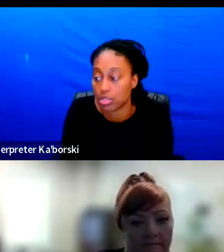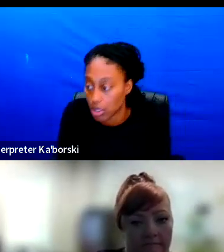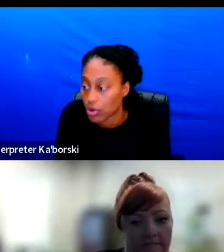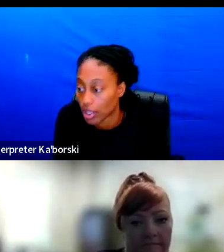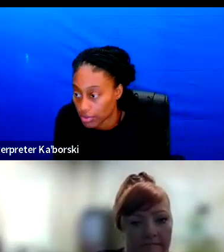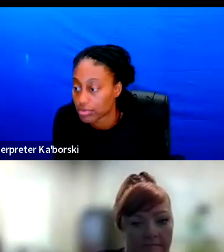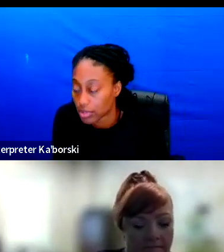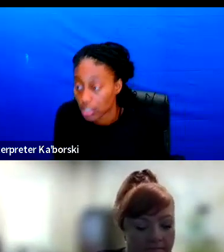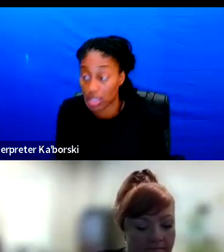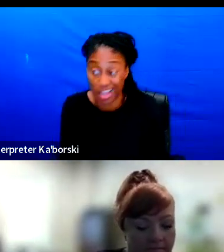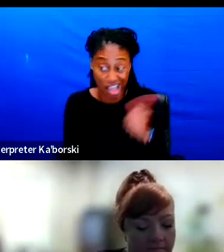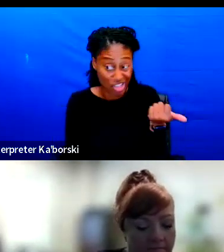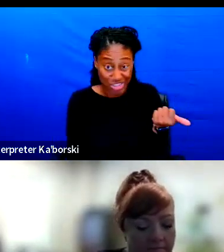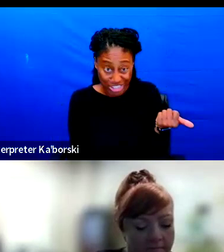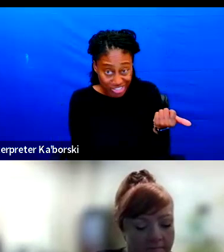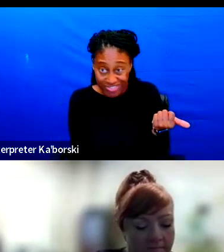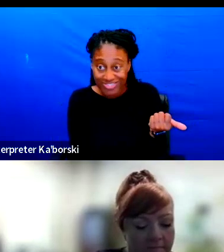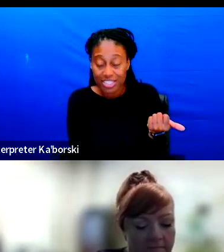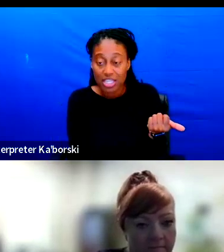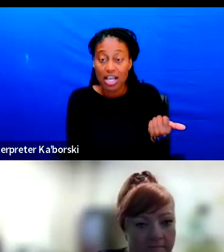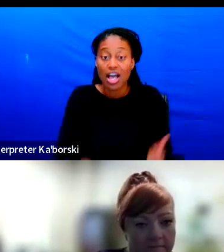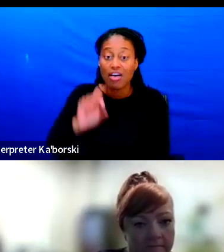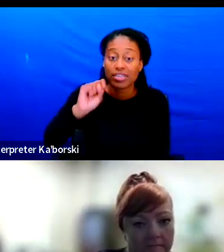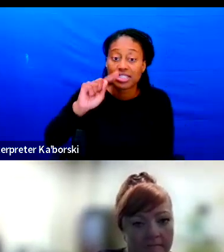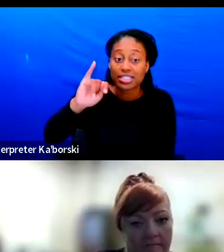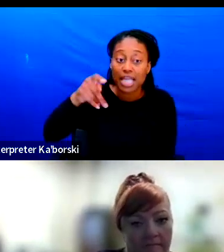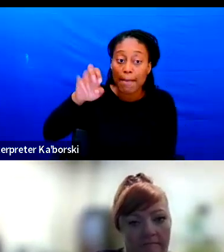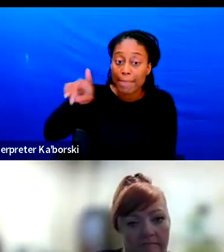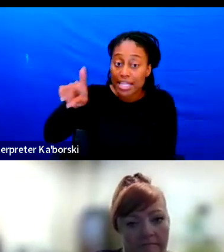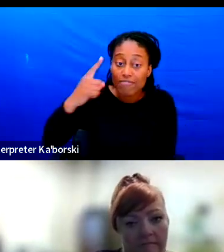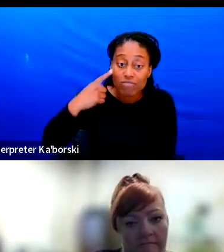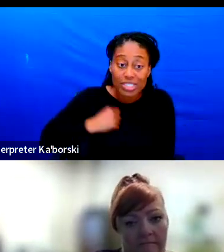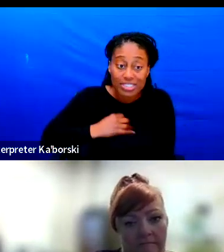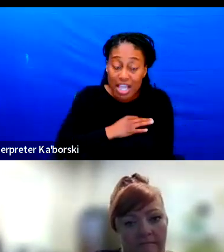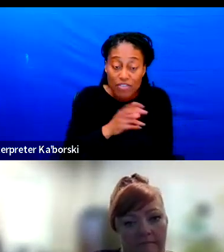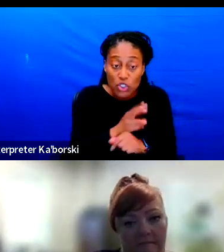Kyle Kleist: Do other ones provide anyone, provide a stipend Kyle Kleist: to your staff, are using their cell phones.